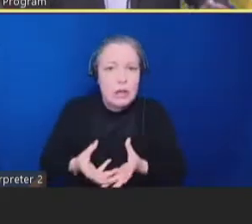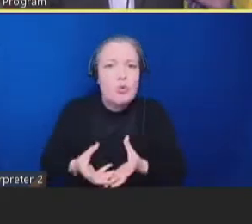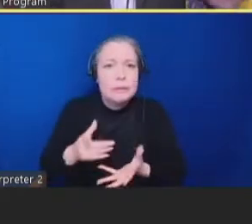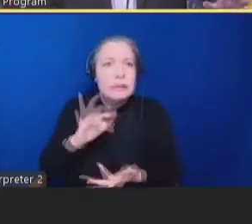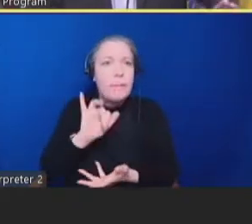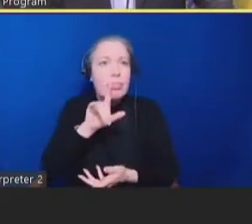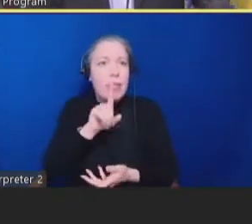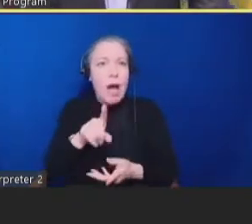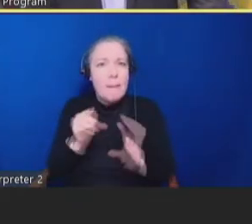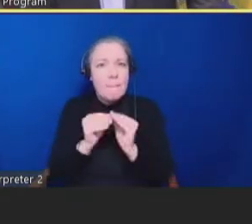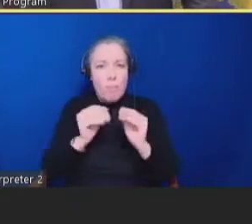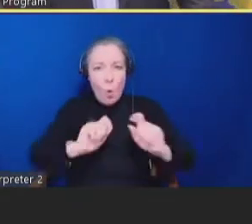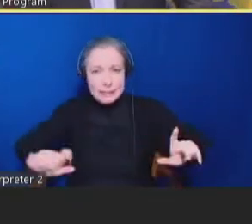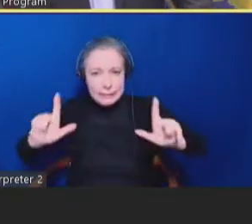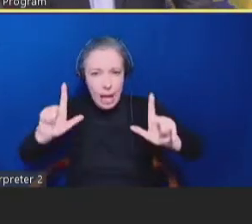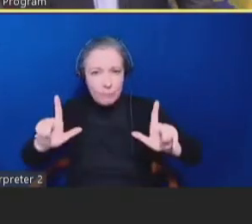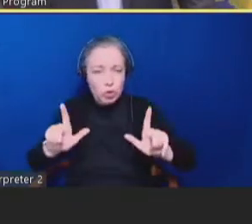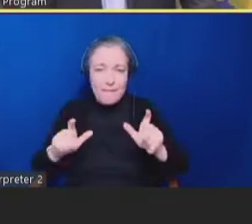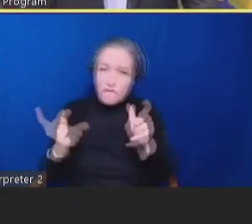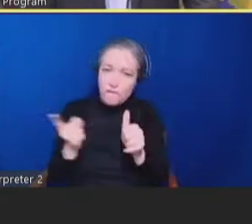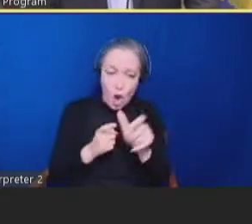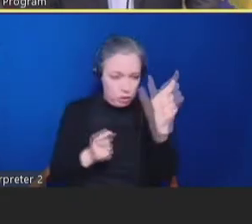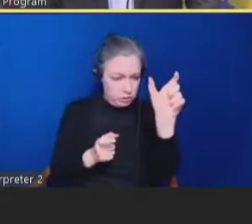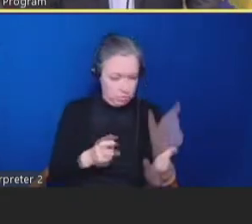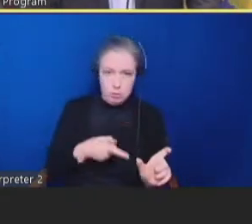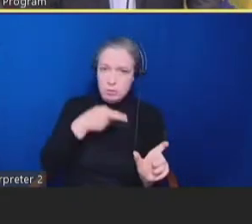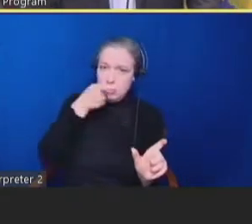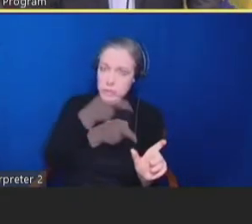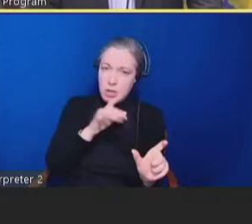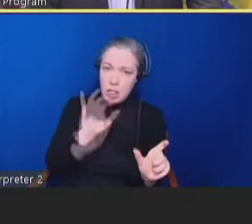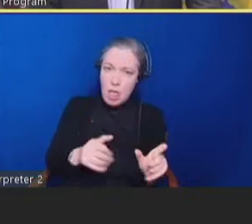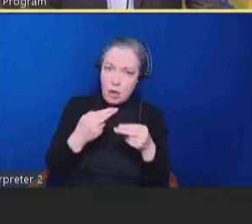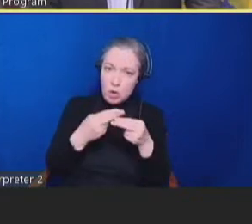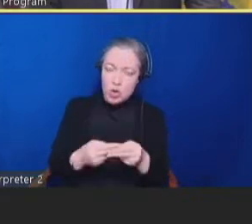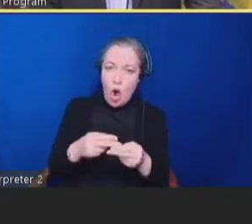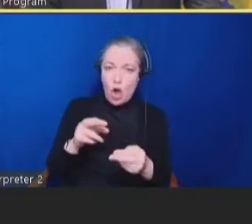the first pillar in R&D that we did. Not only does it generate analysis, but it has the kind